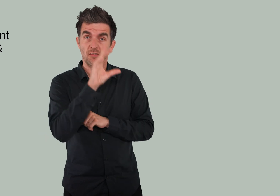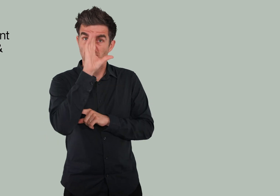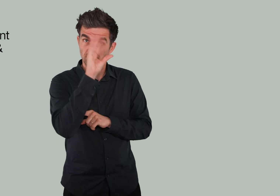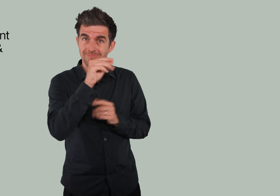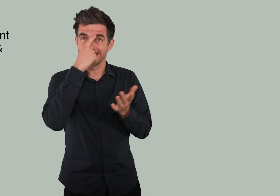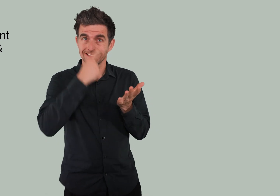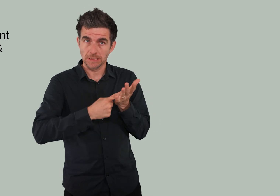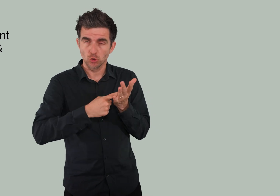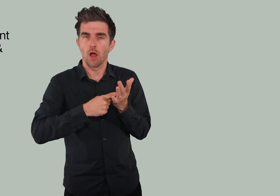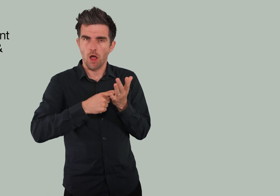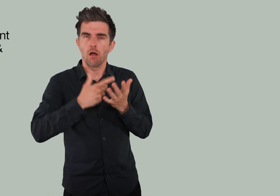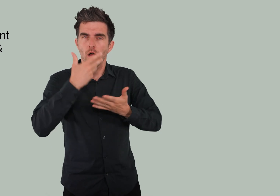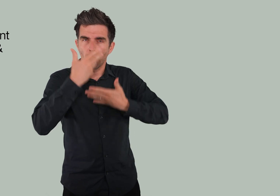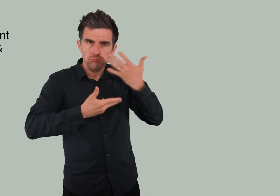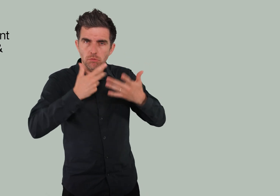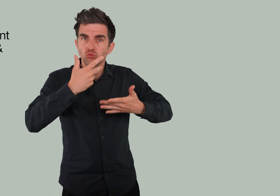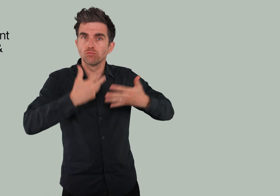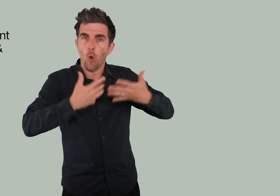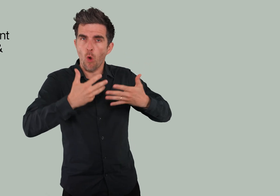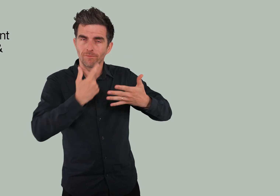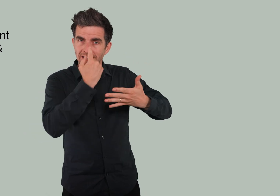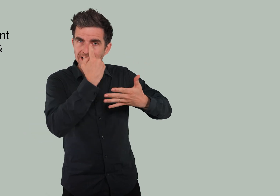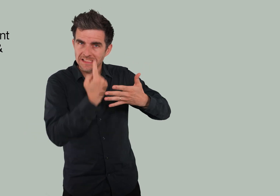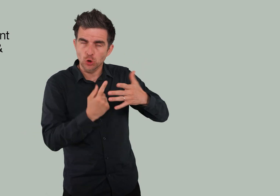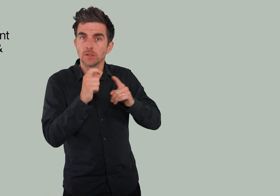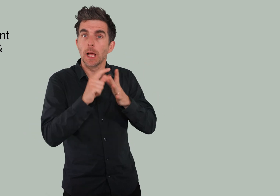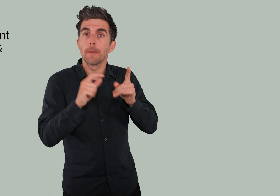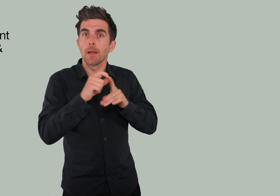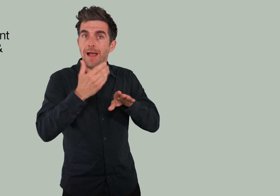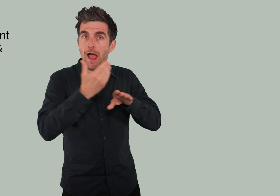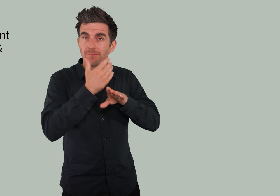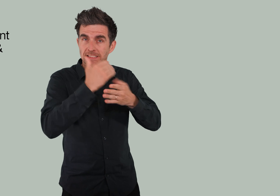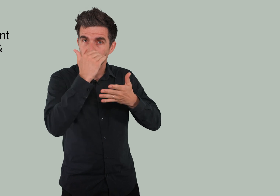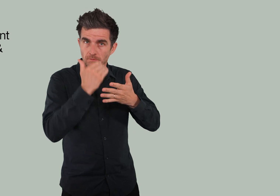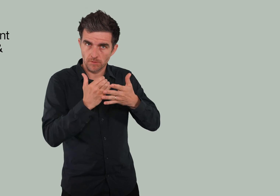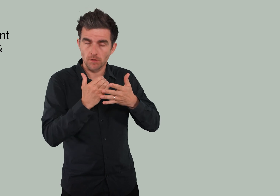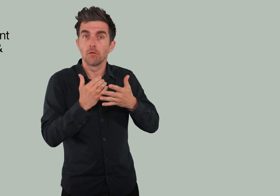the applicant with the decision, detail on the score for each PIP activity,